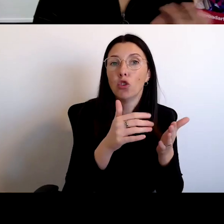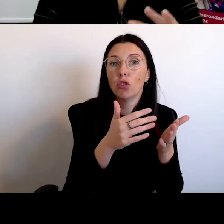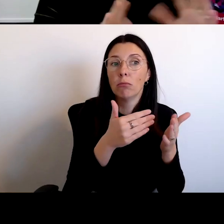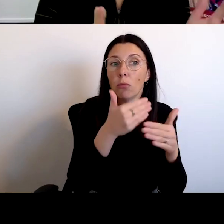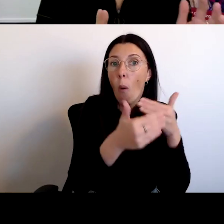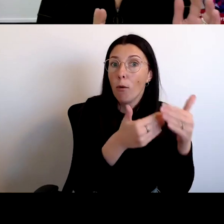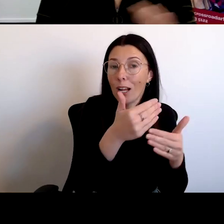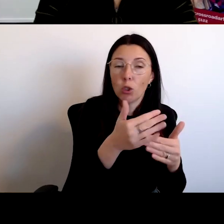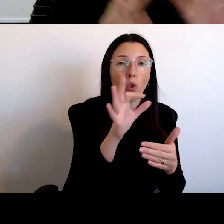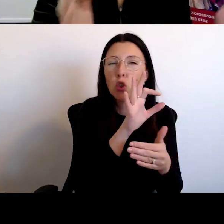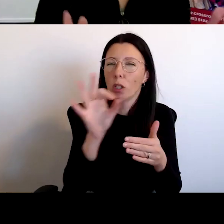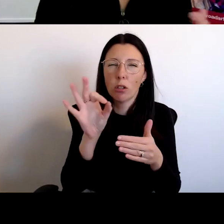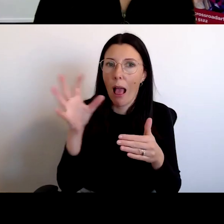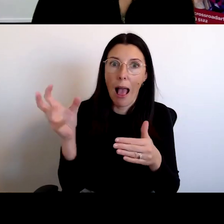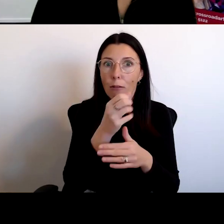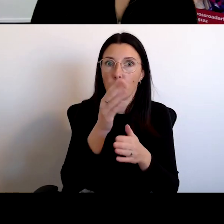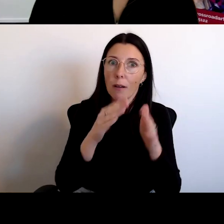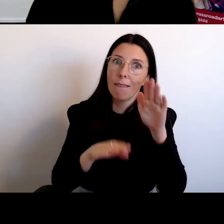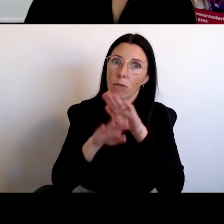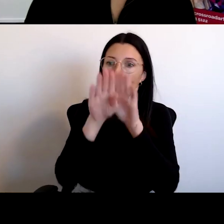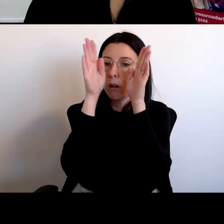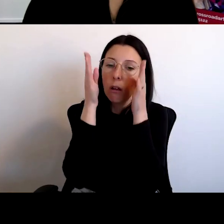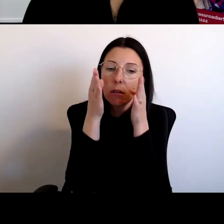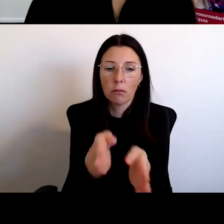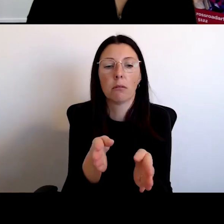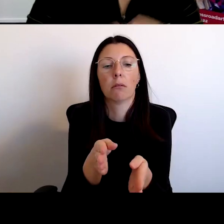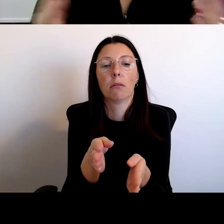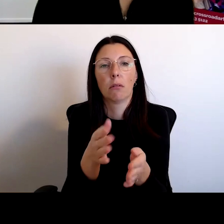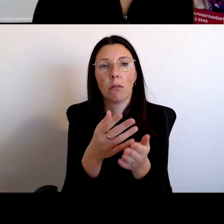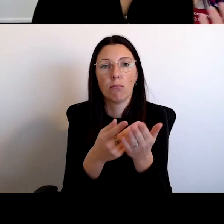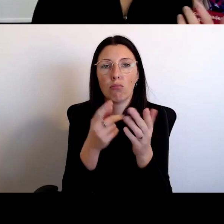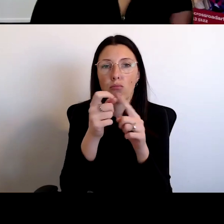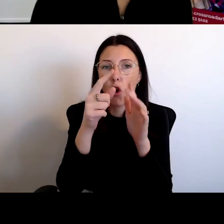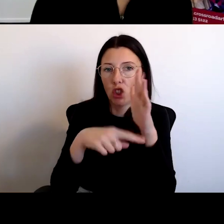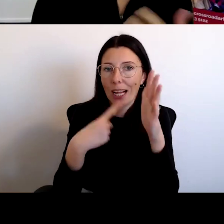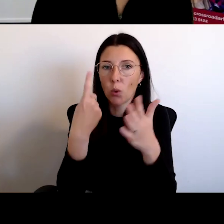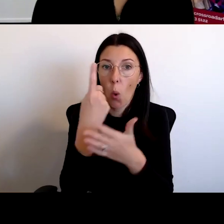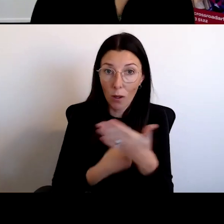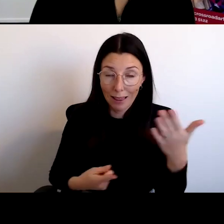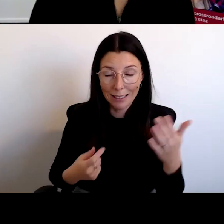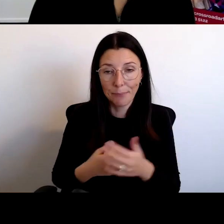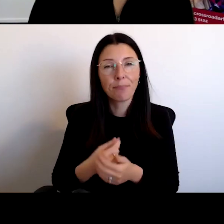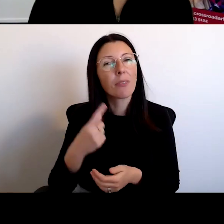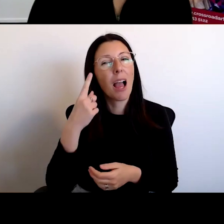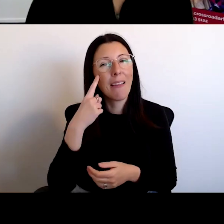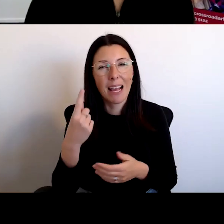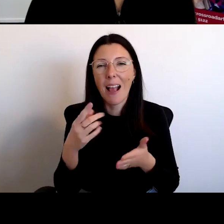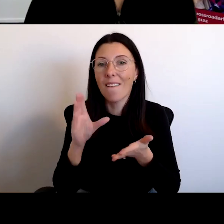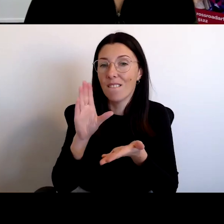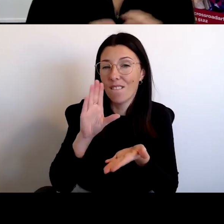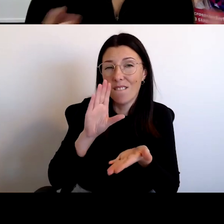project-related to your artistic programs. With how challenging funding landscapes are,